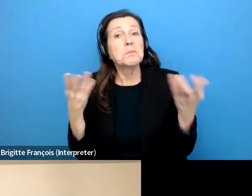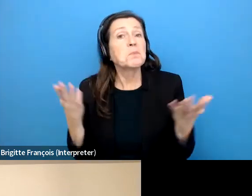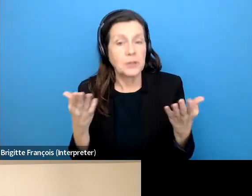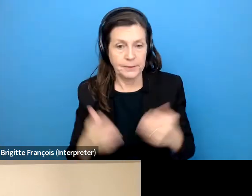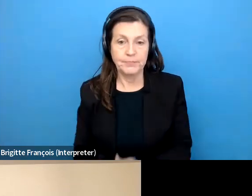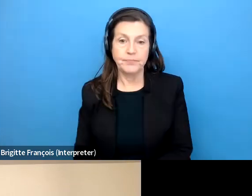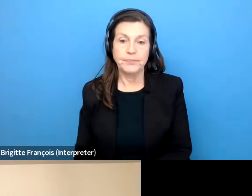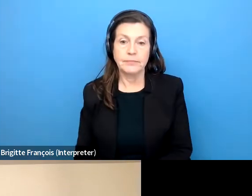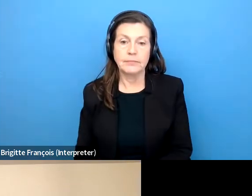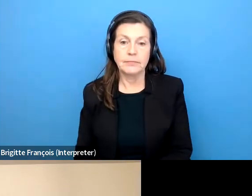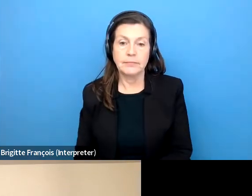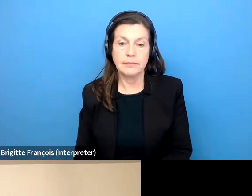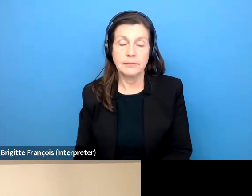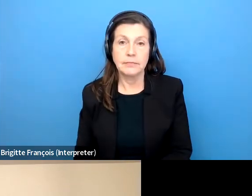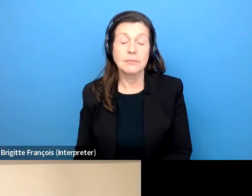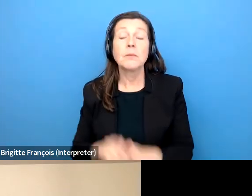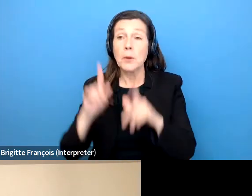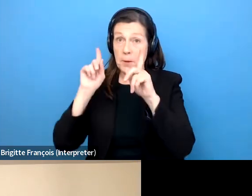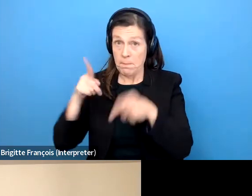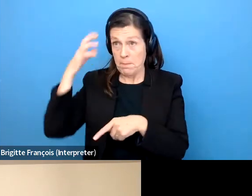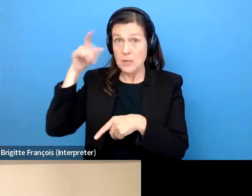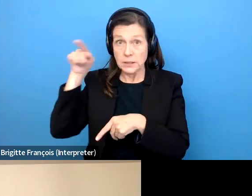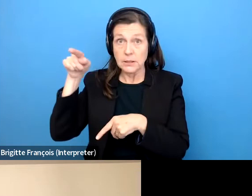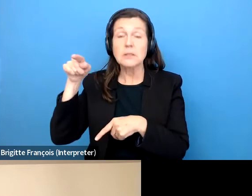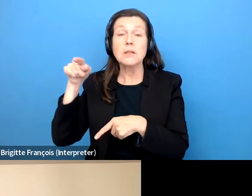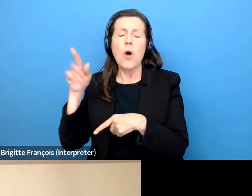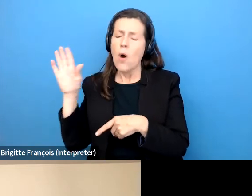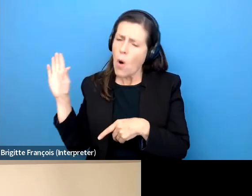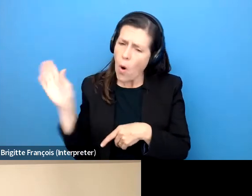Take all appropriate measures, including legislation,